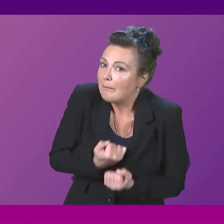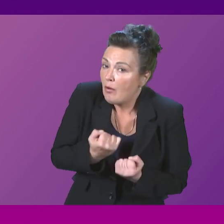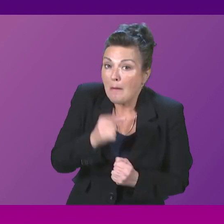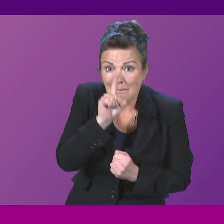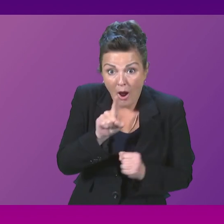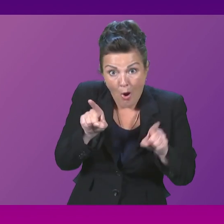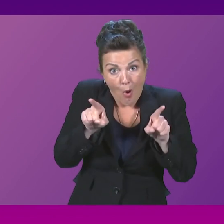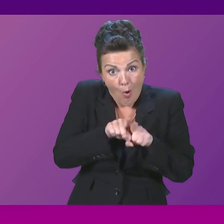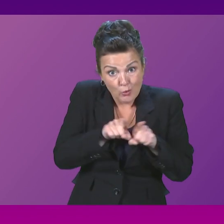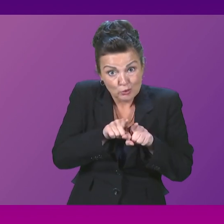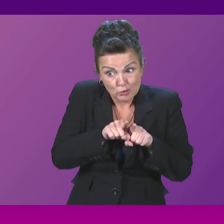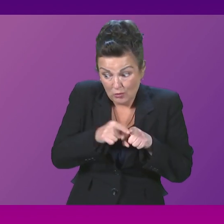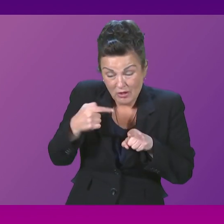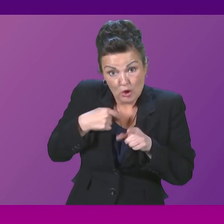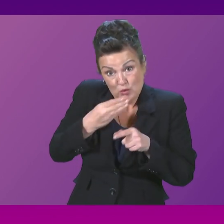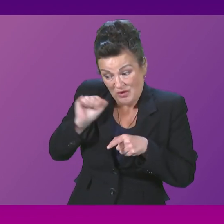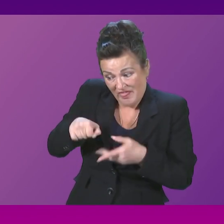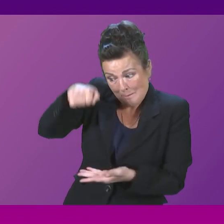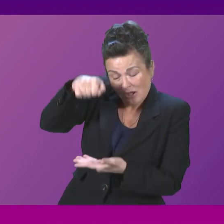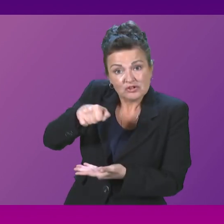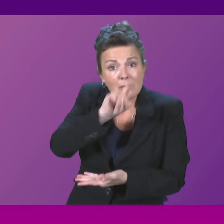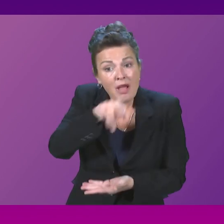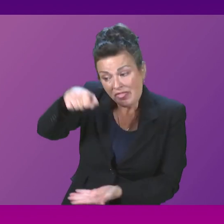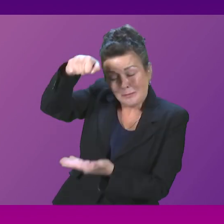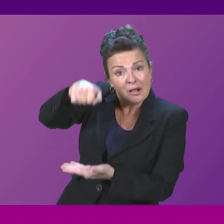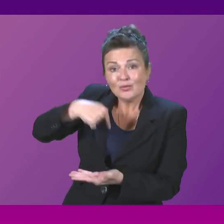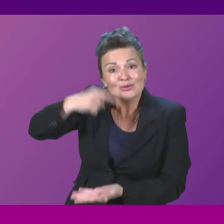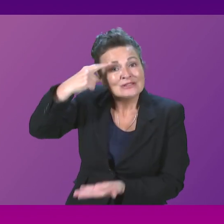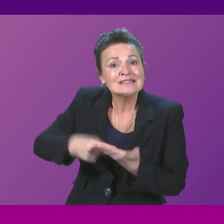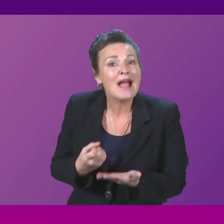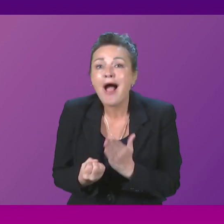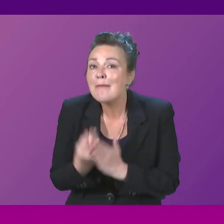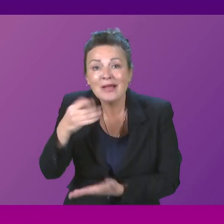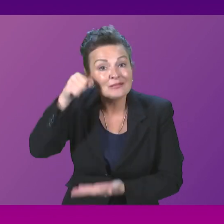the size of which is largely determined by Westminster. That is the reality.